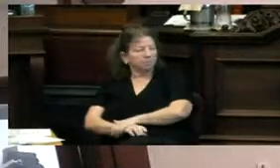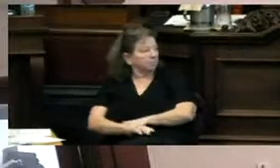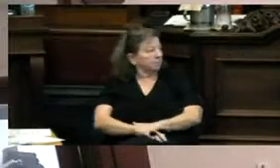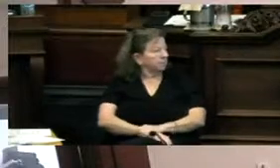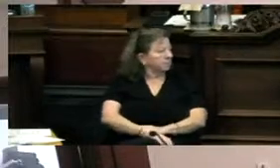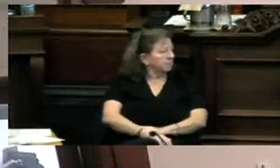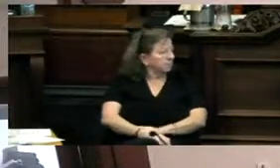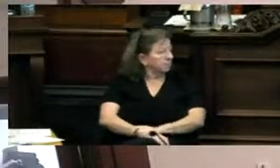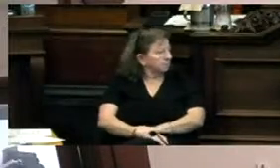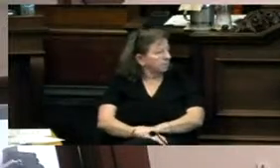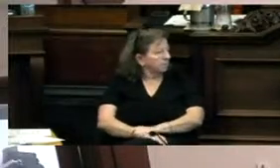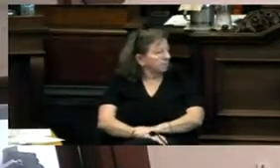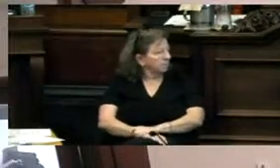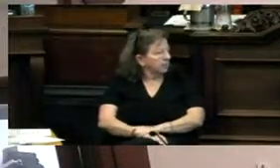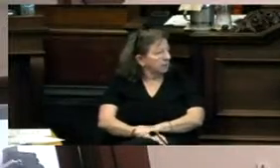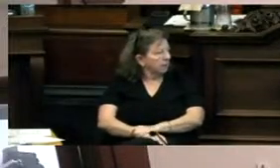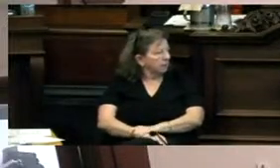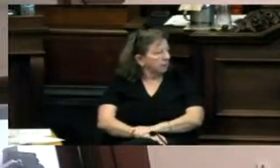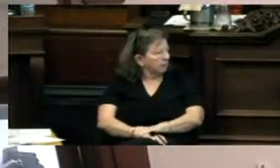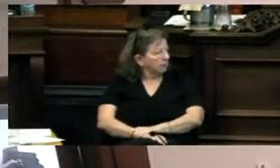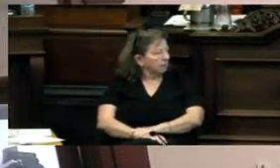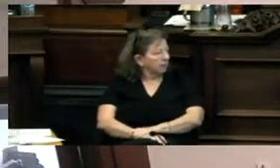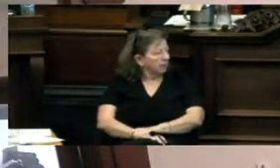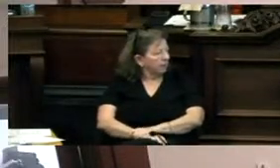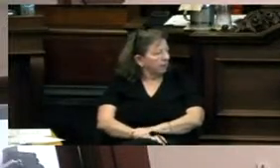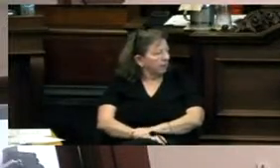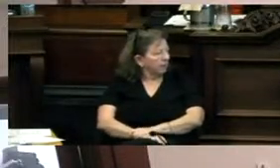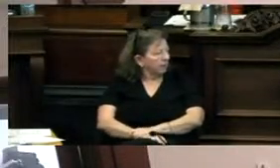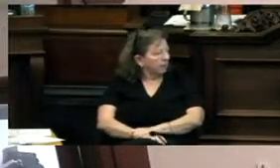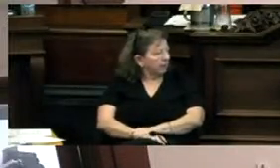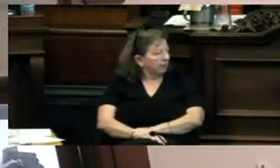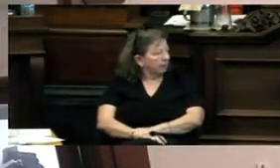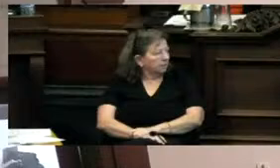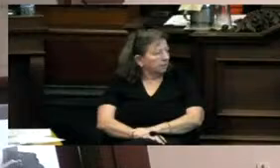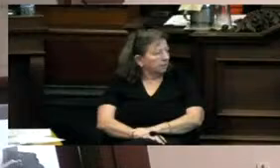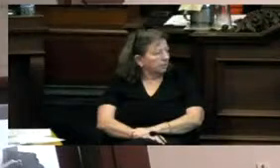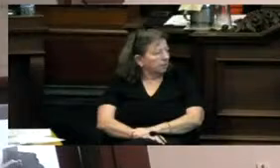we'll entertain any conversations I'll start from my left and we'll move down to DS